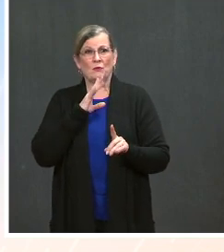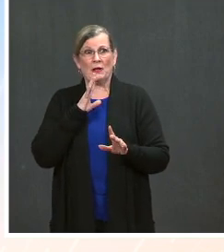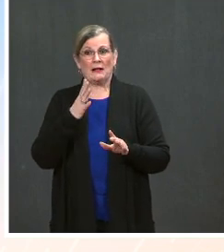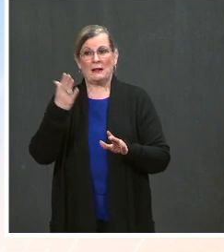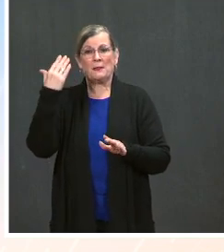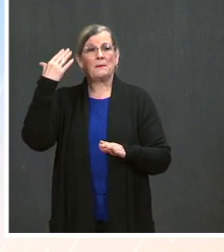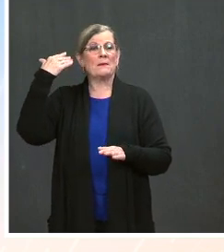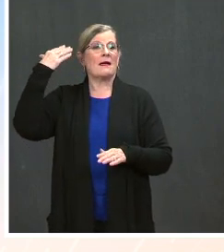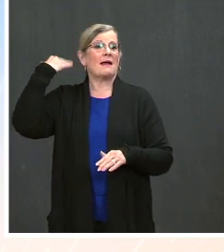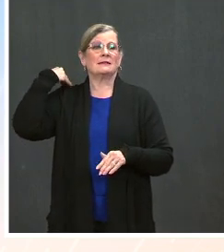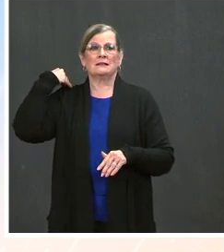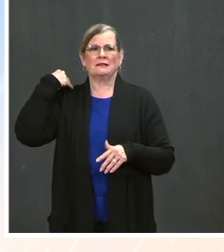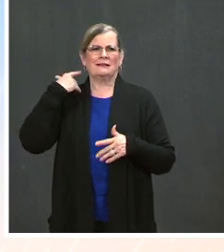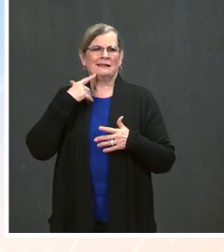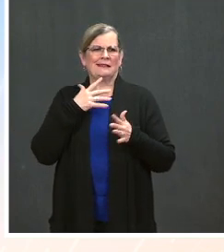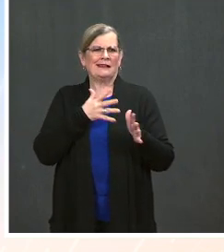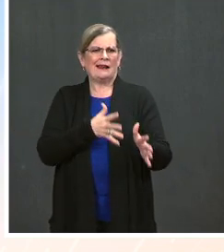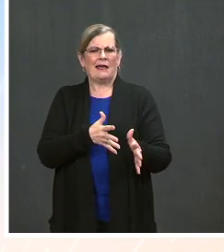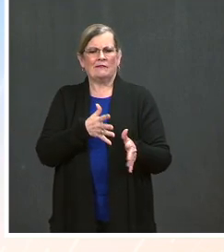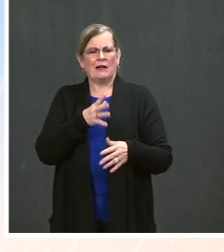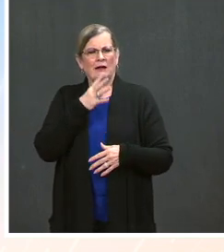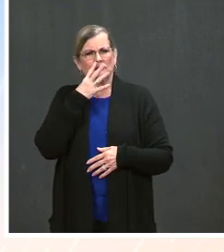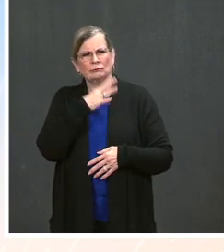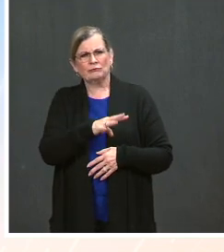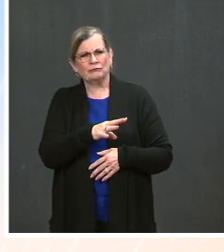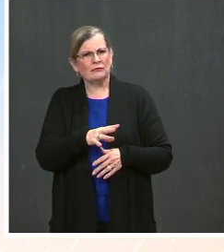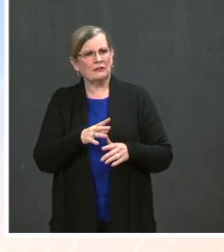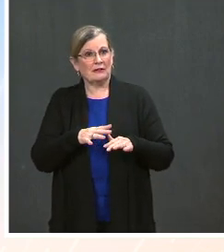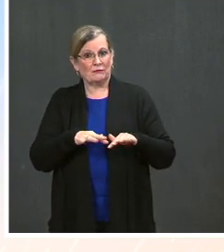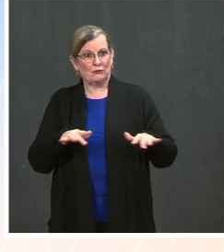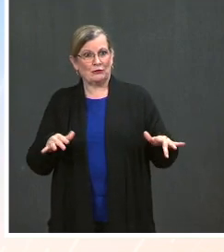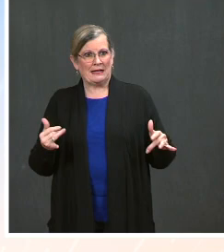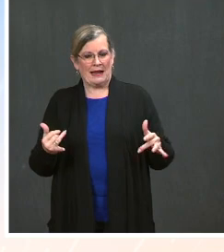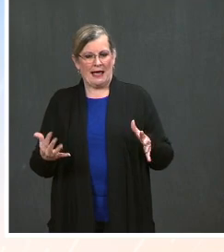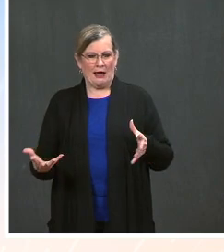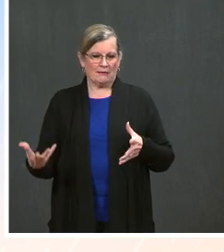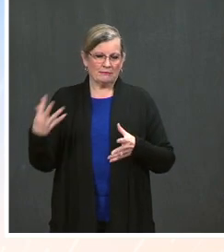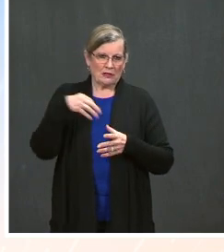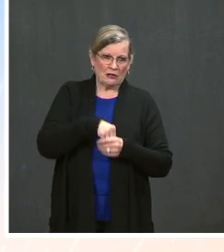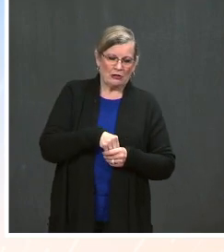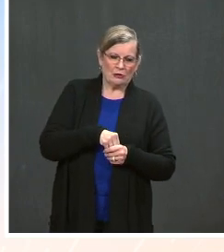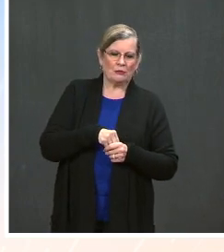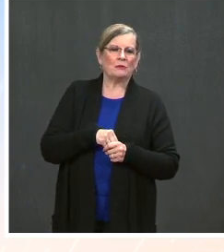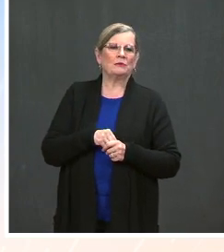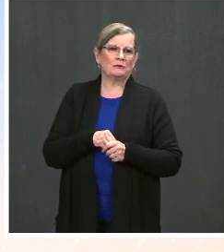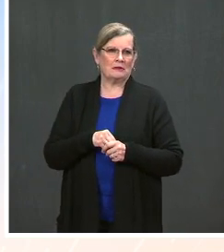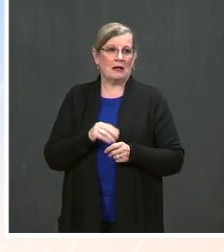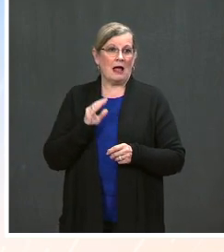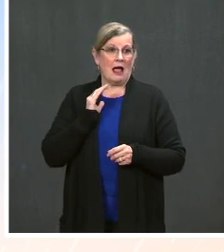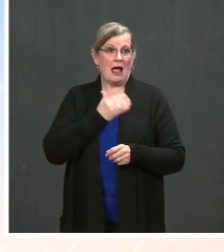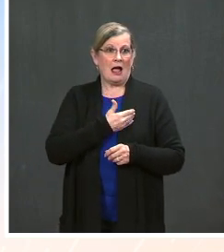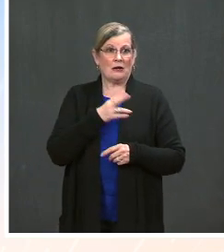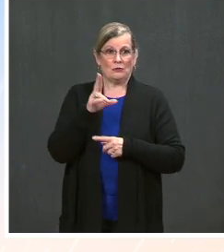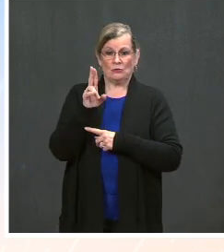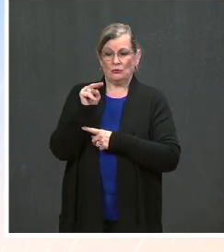I've personally seen the benefits of union apprenticeships up close. As mayor, I launched an apprentice program.